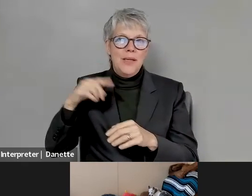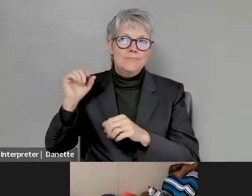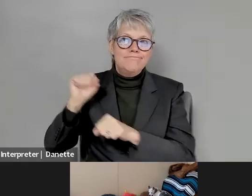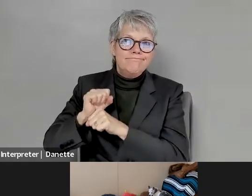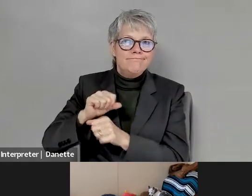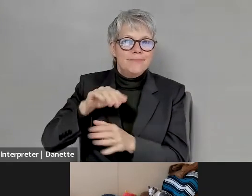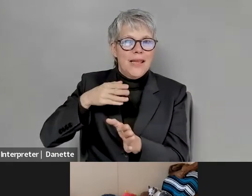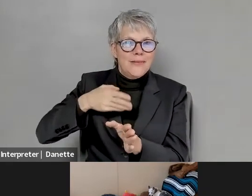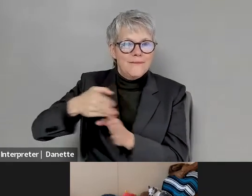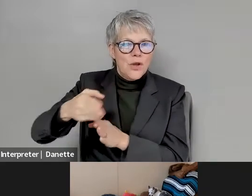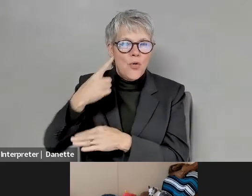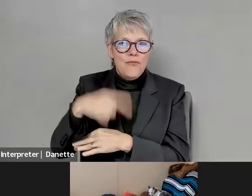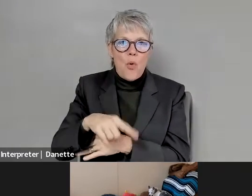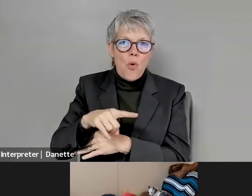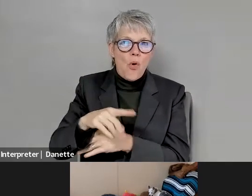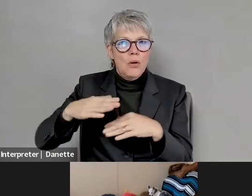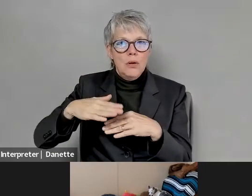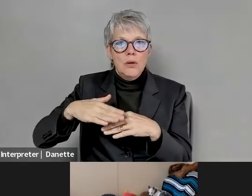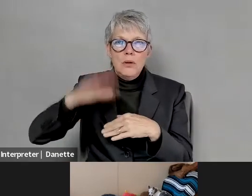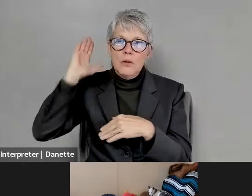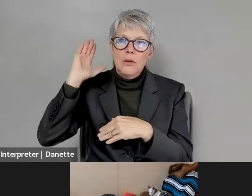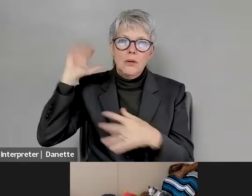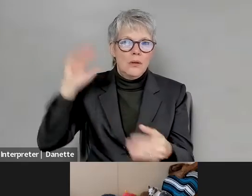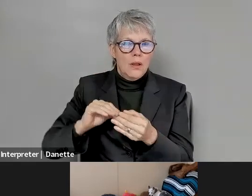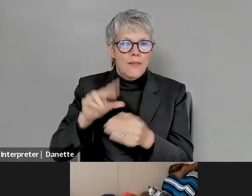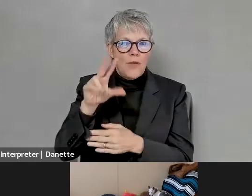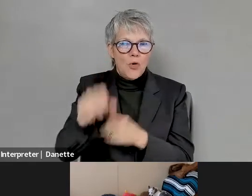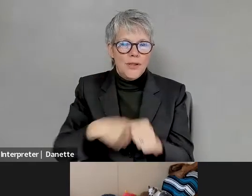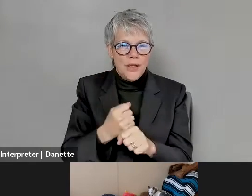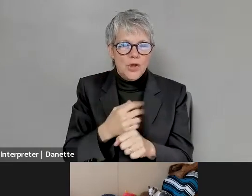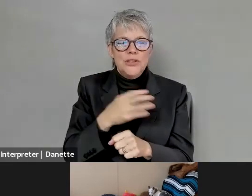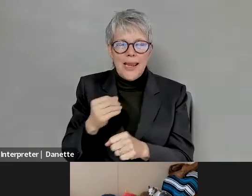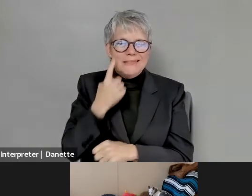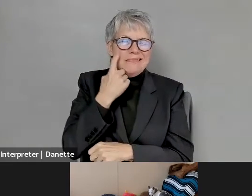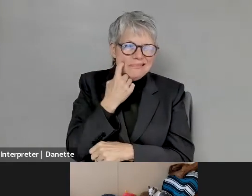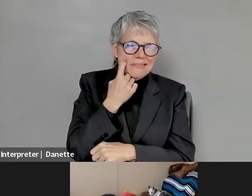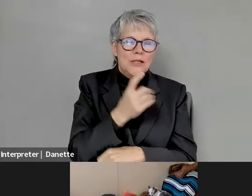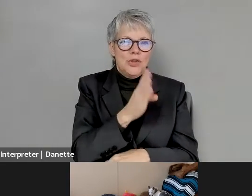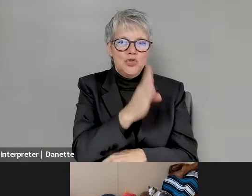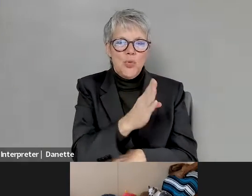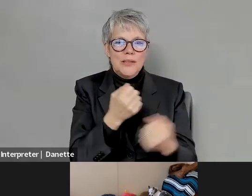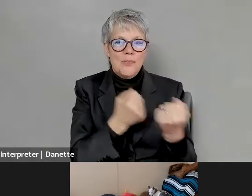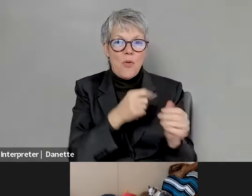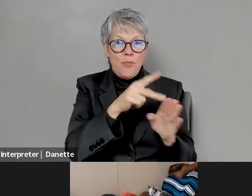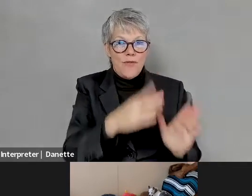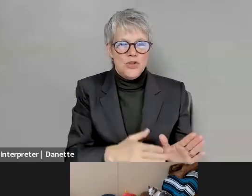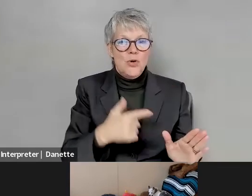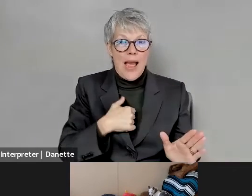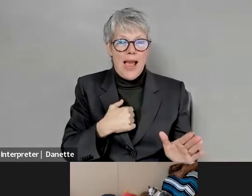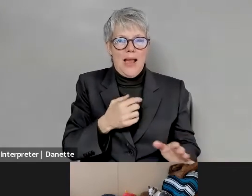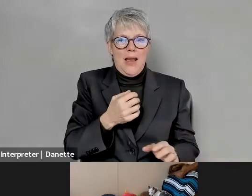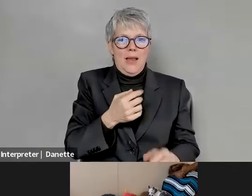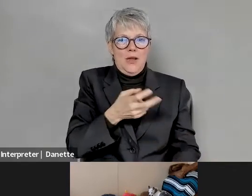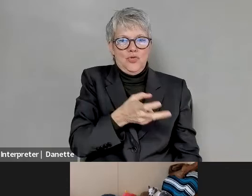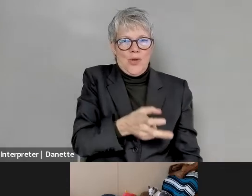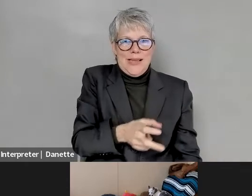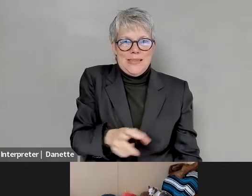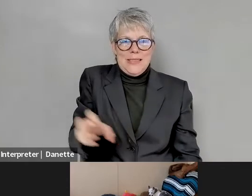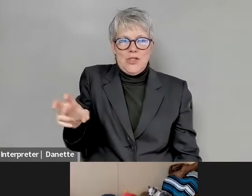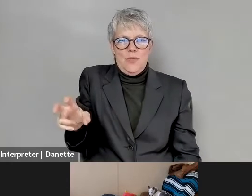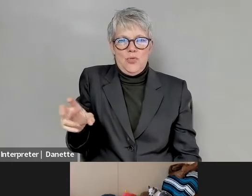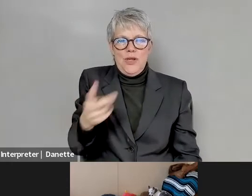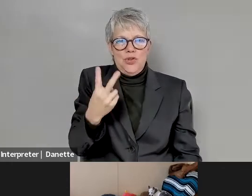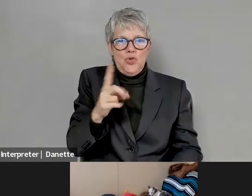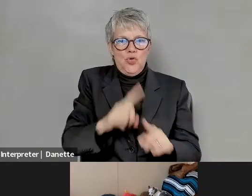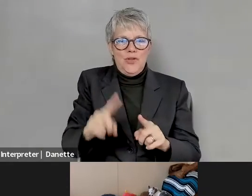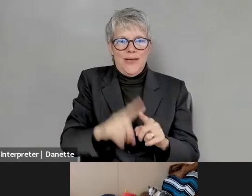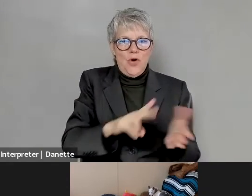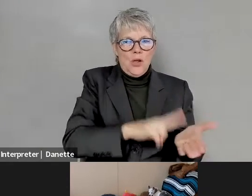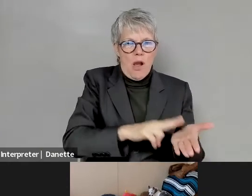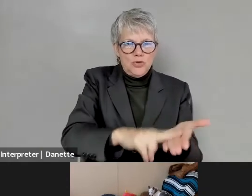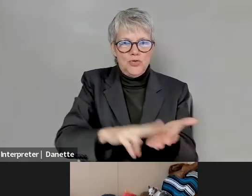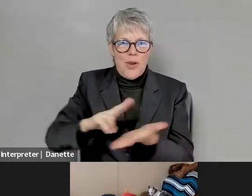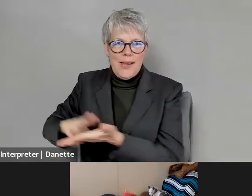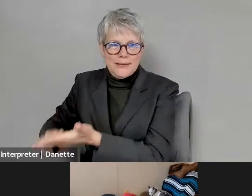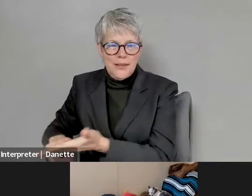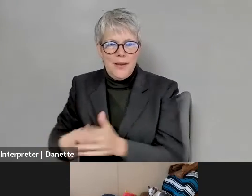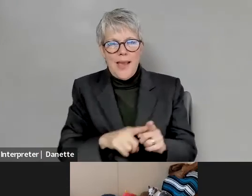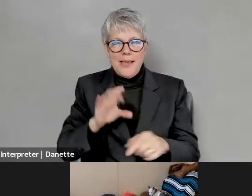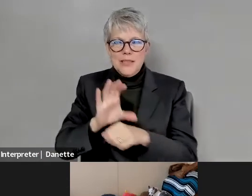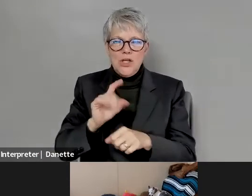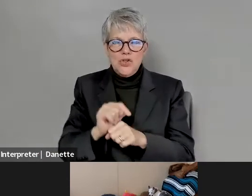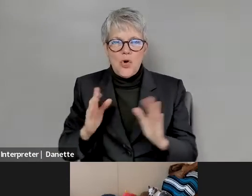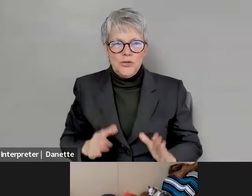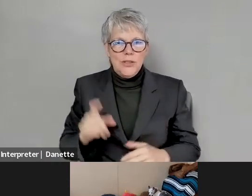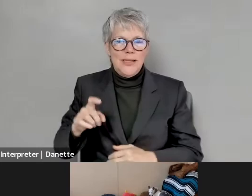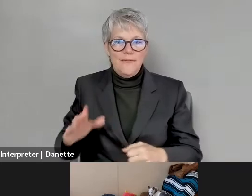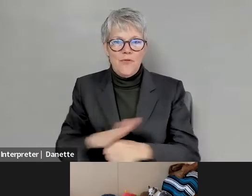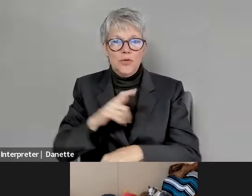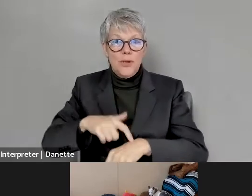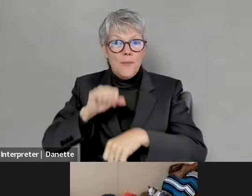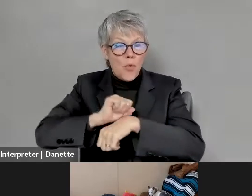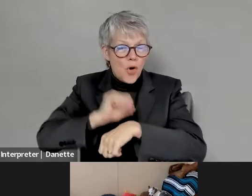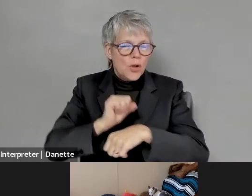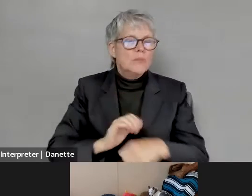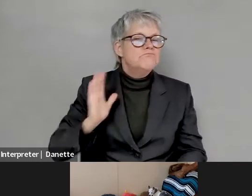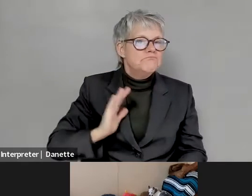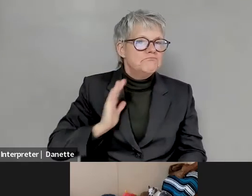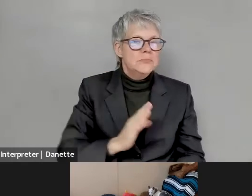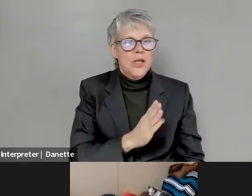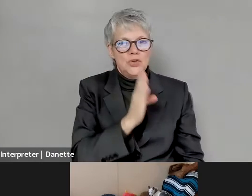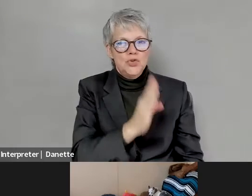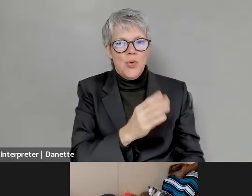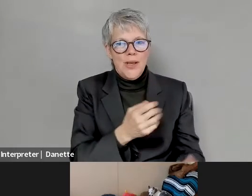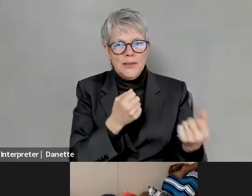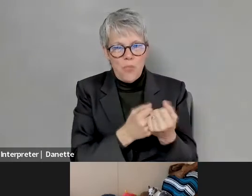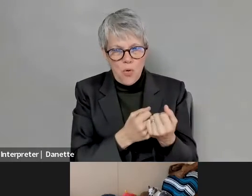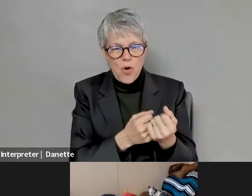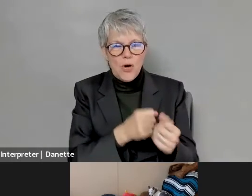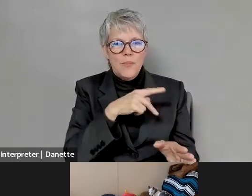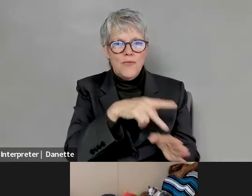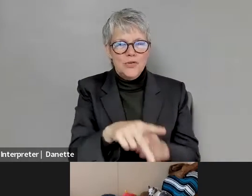Cameron Kempson: over thirty years, and most recently was a direct support professional. When I made a transition between two contracts as a consultant and needed some full time work, so I had been a direct support professional to put myself through graduate school at Uncg